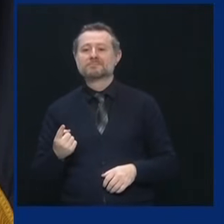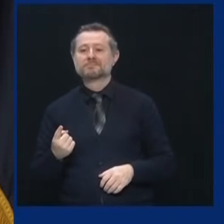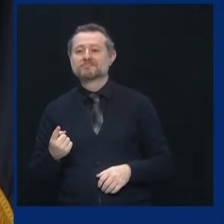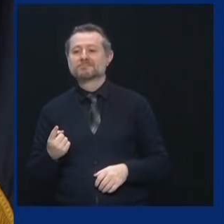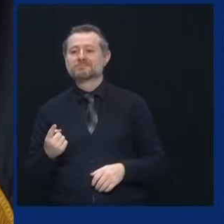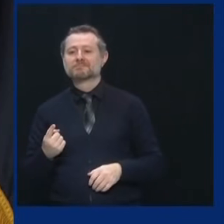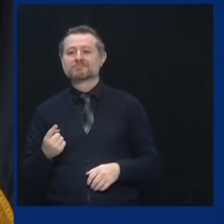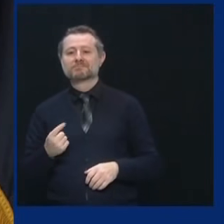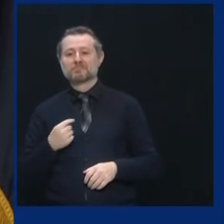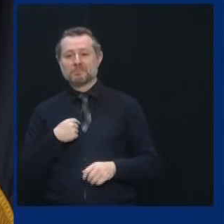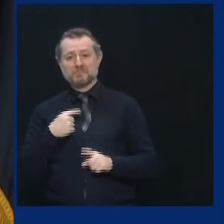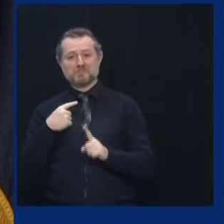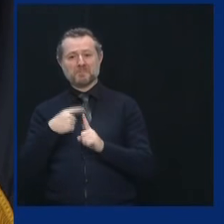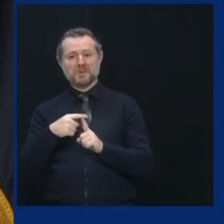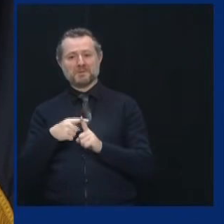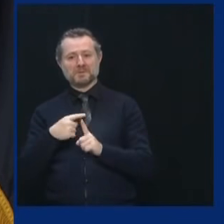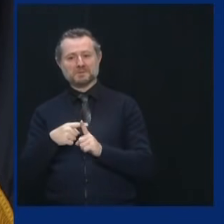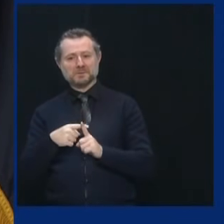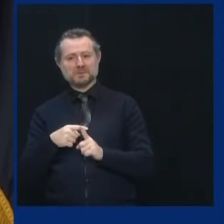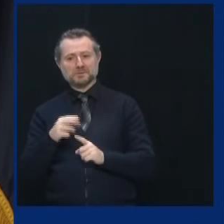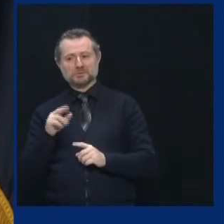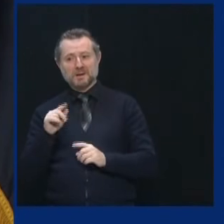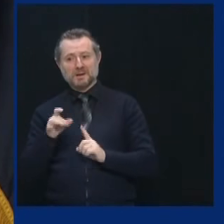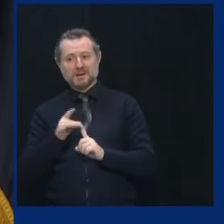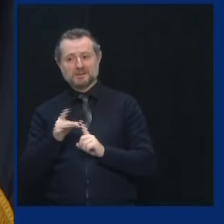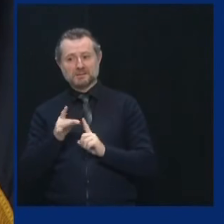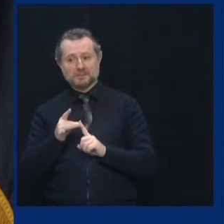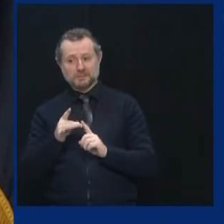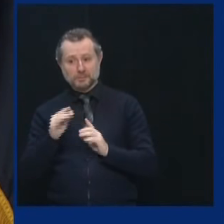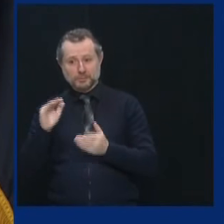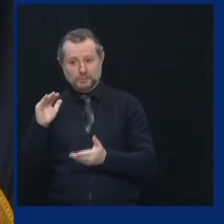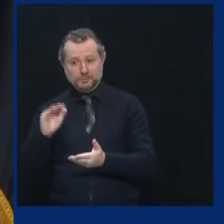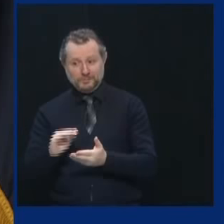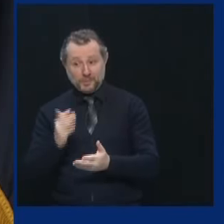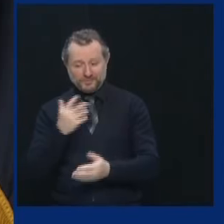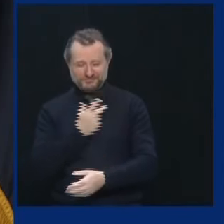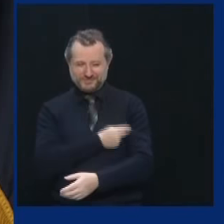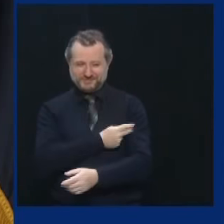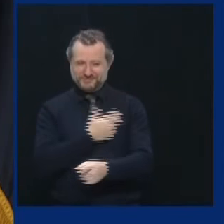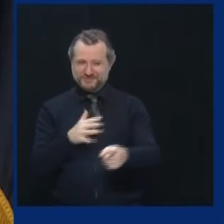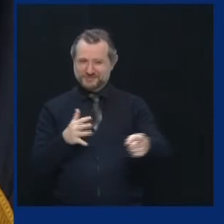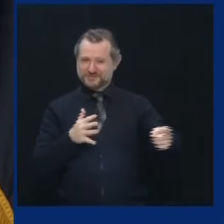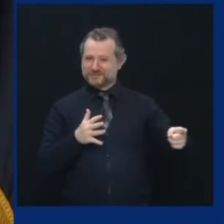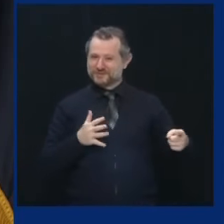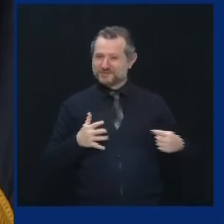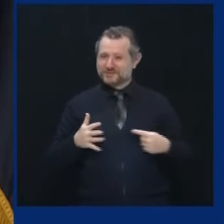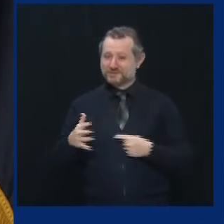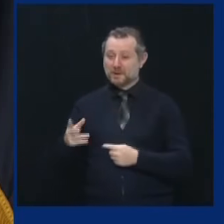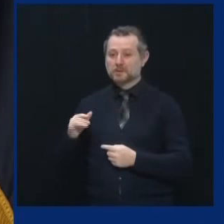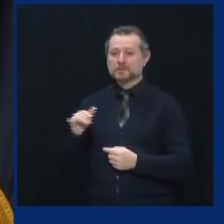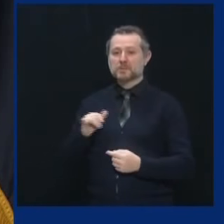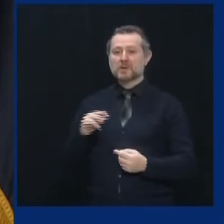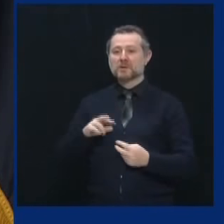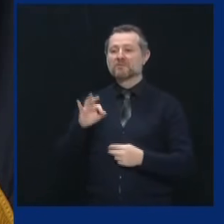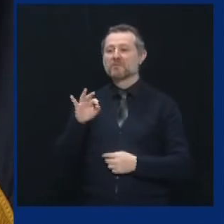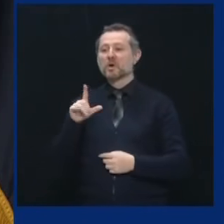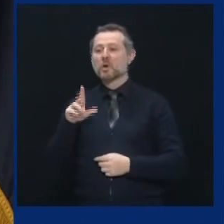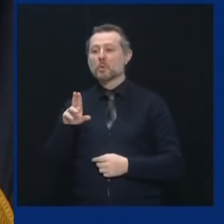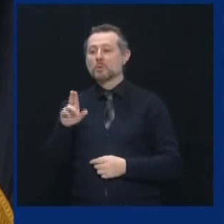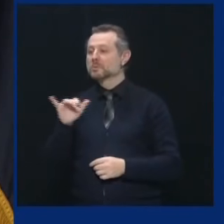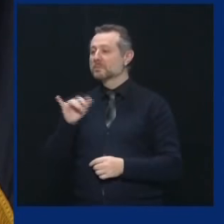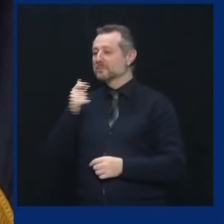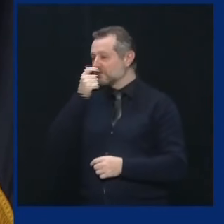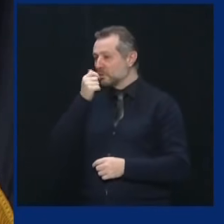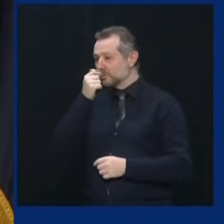GOVERNOR, YOUR NEXT QUESTION